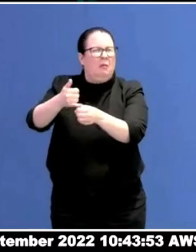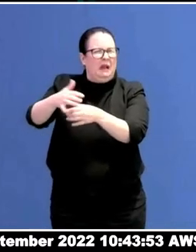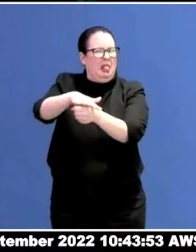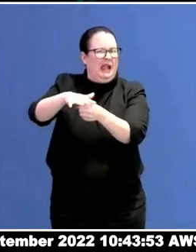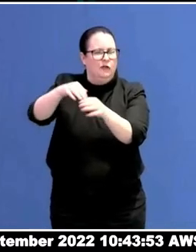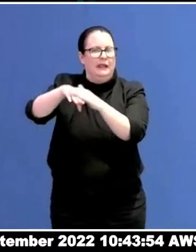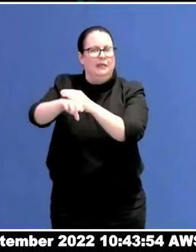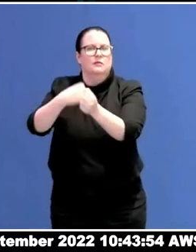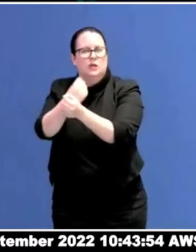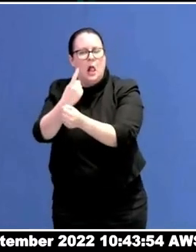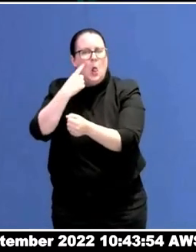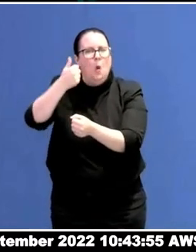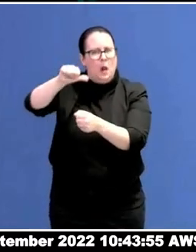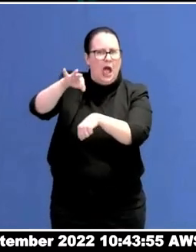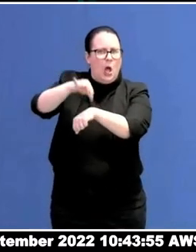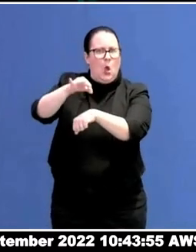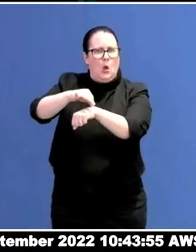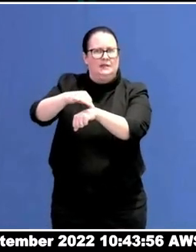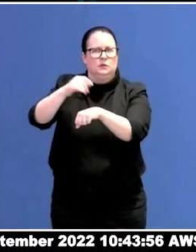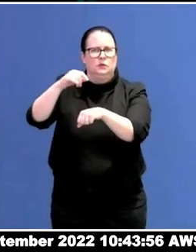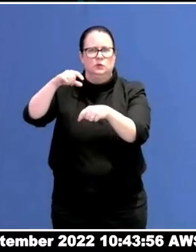which looked like a hospital ward. It's in your statement at 42.